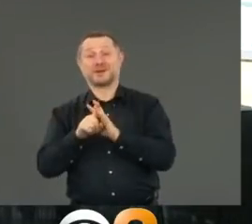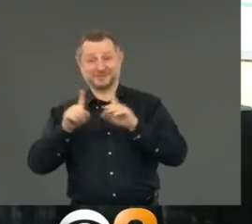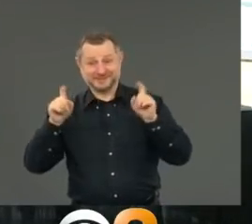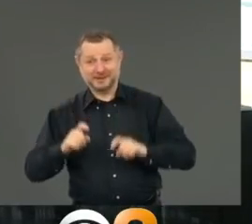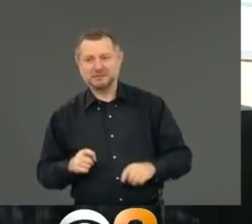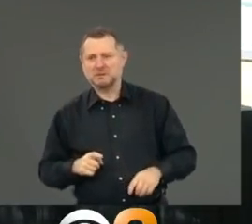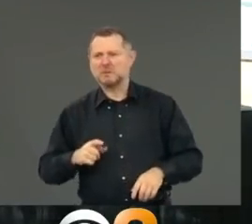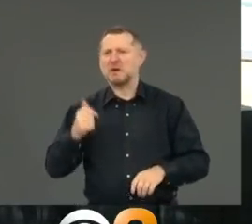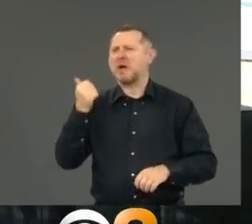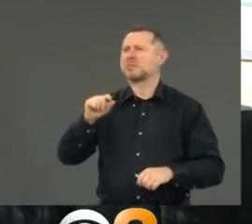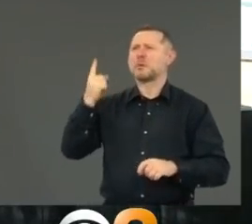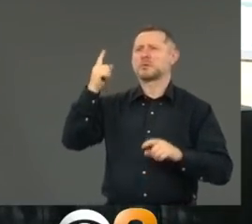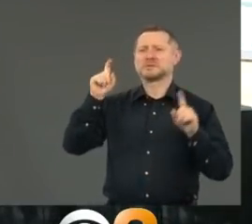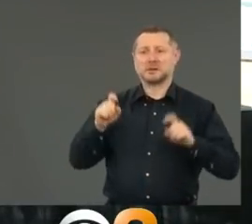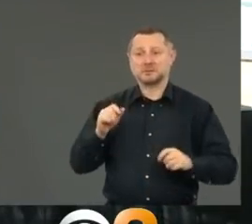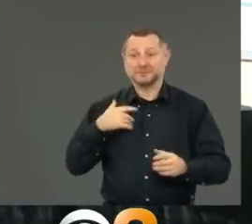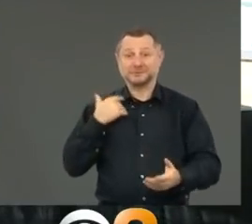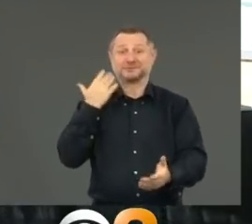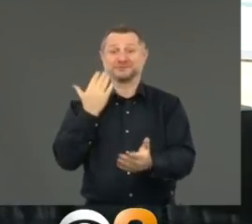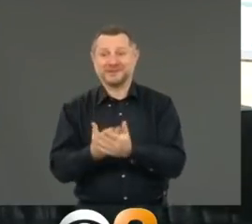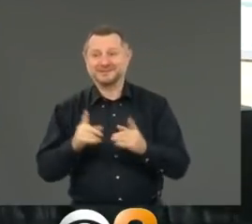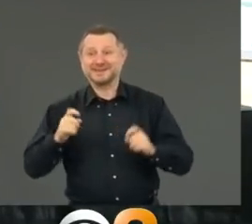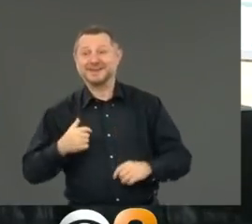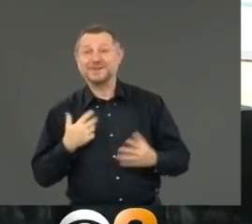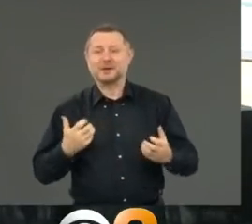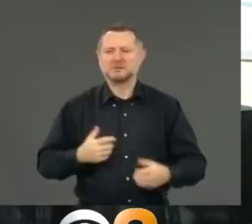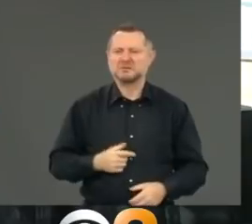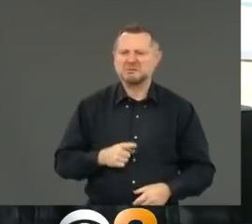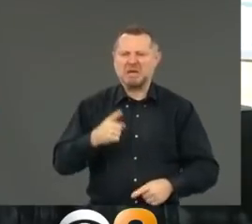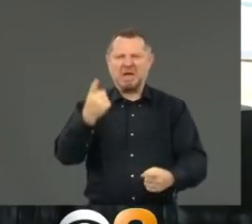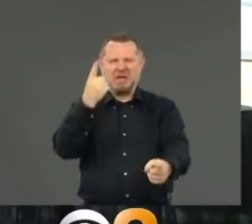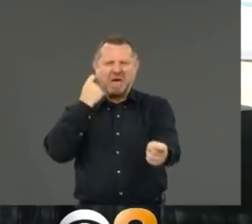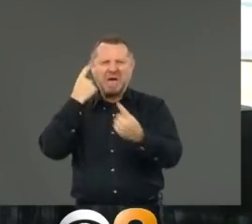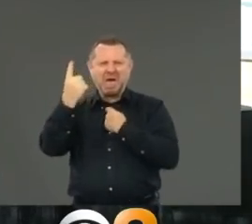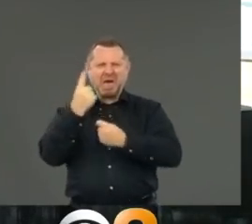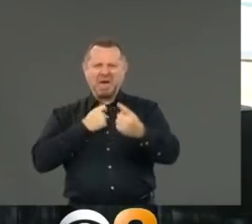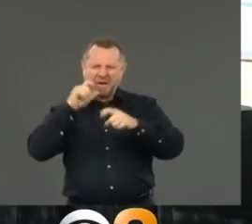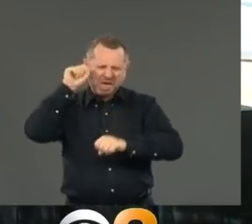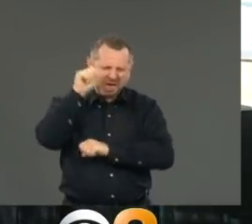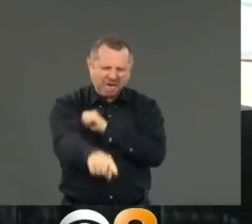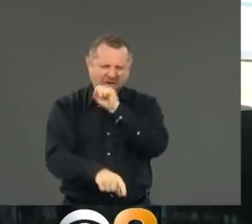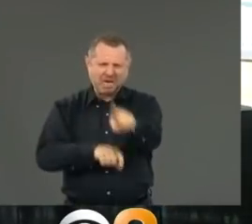QUESTION ]. MY FIRST AND LAST AND WE DON'T WANT TO START IN THE MIDDLE. Reporter: [ INAUDIBLE